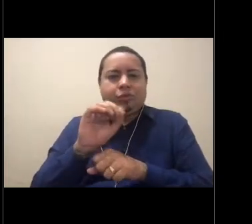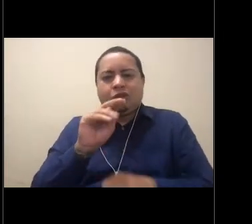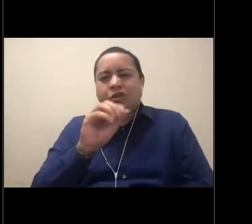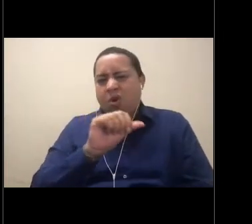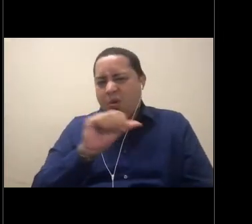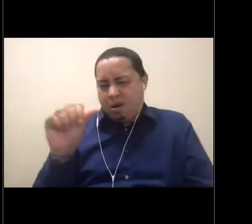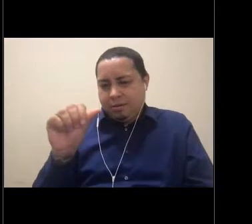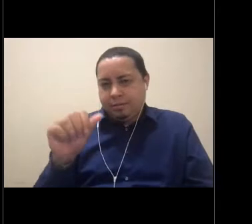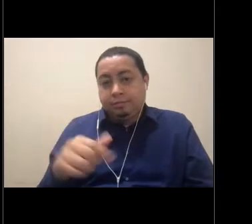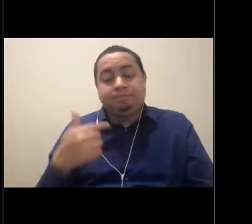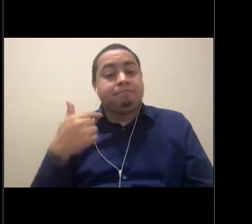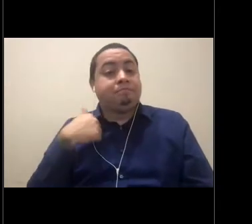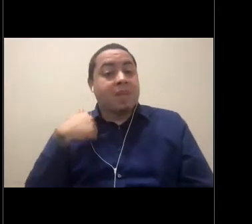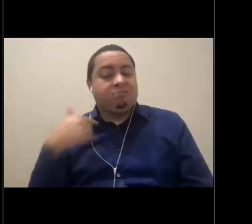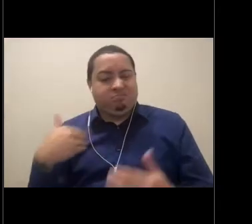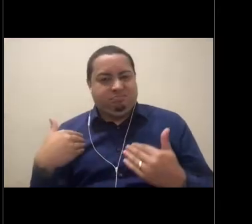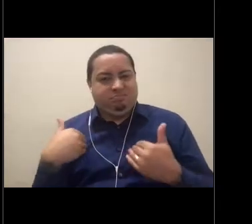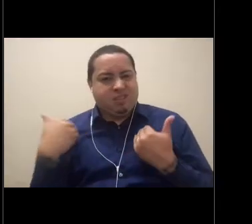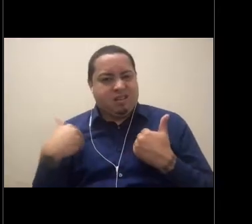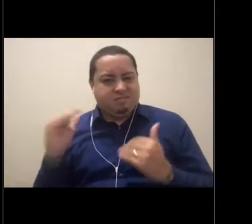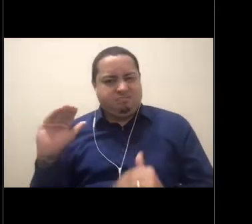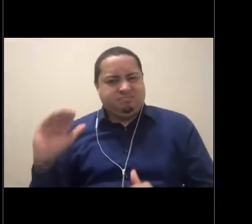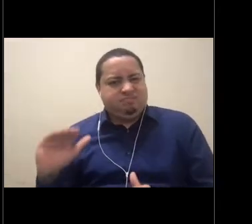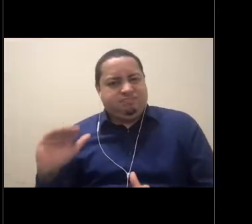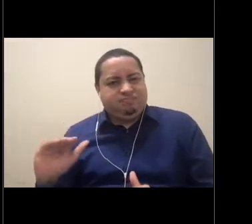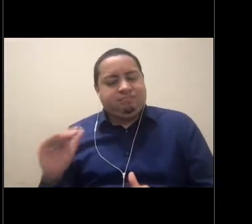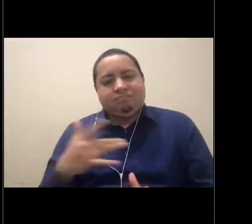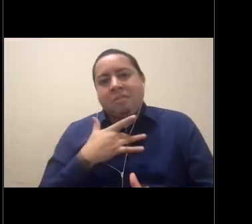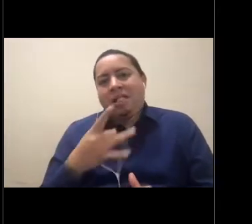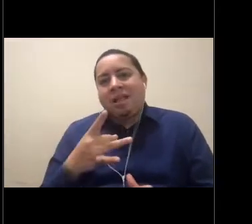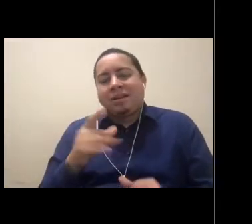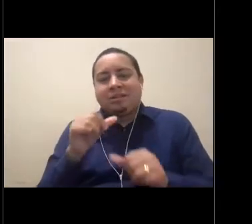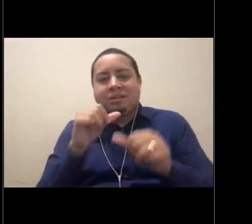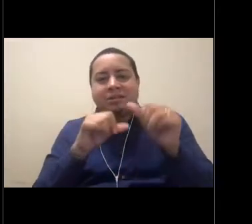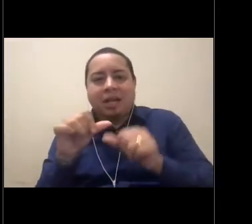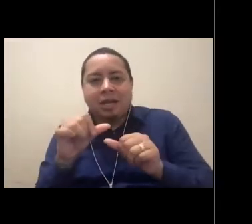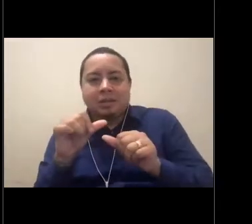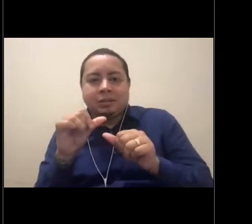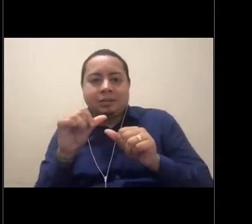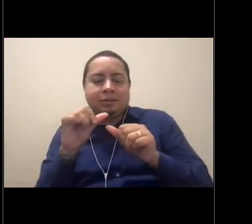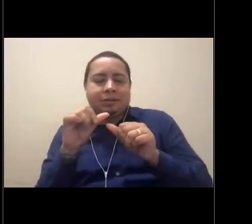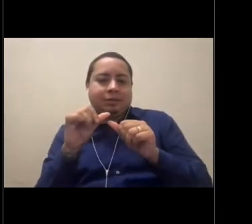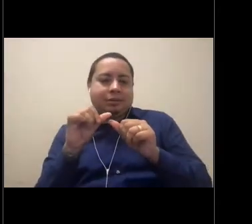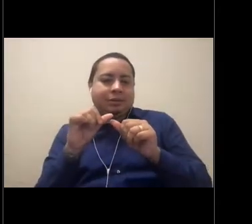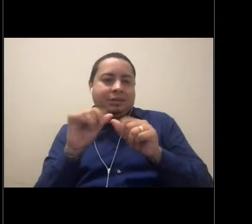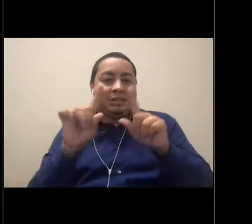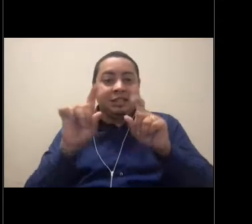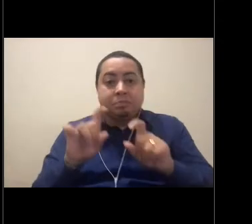As a young student, I was interested in science and experiments. I was interested in space travel